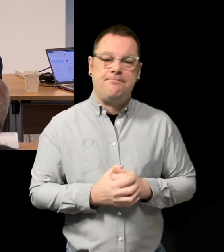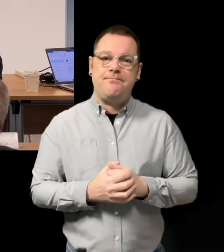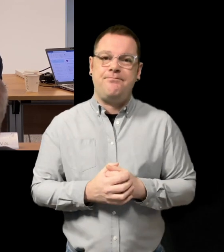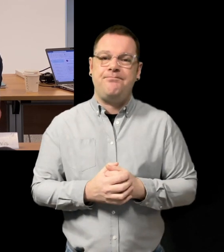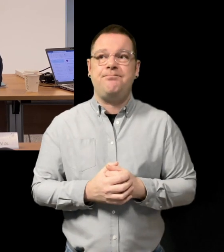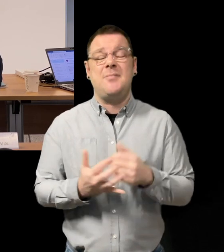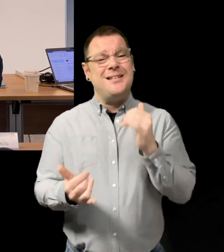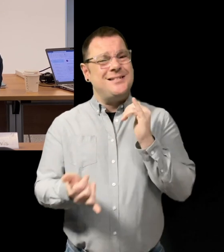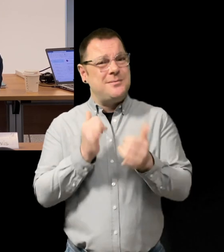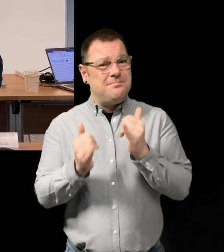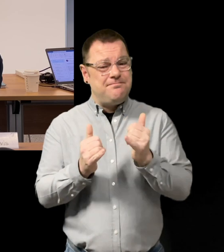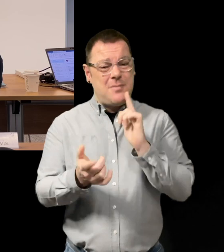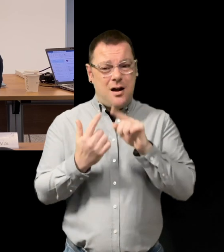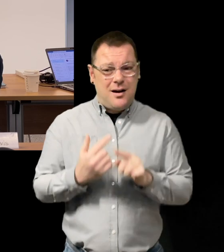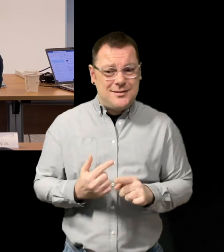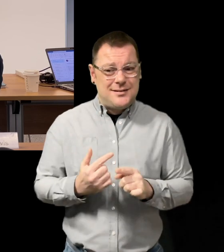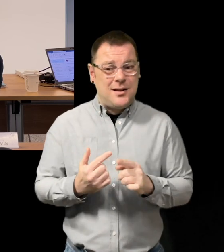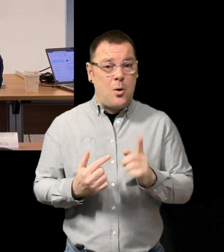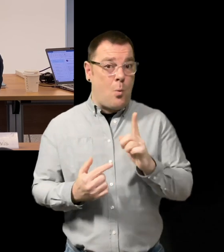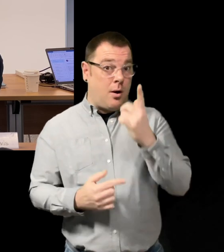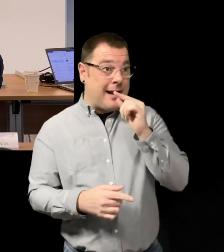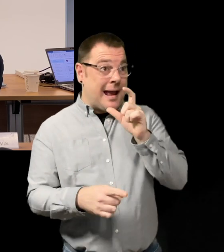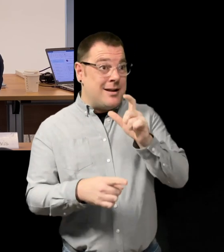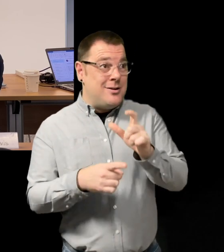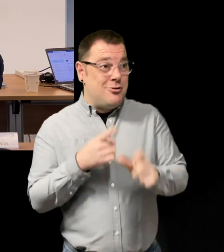While sometimes our answers and the practicalities of what we can do